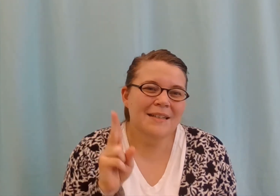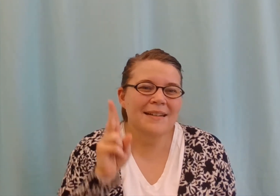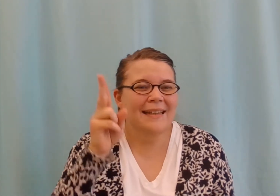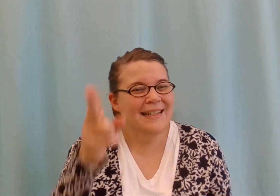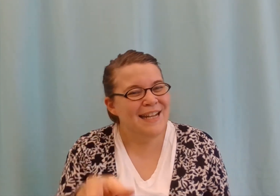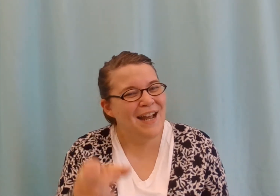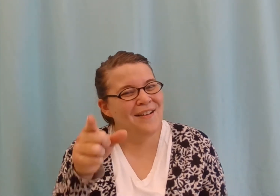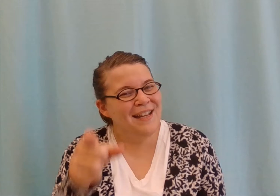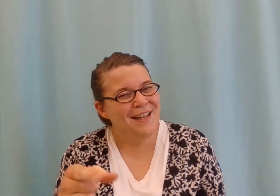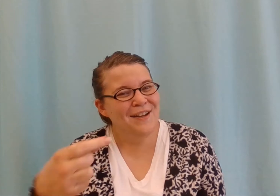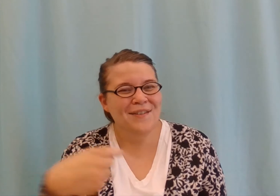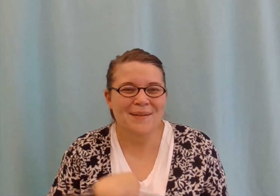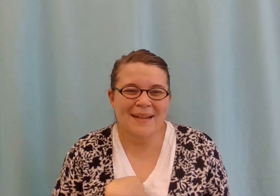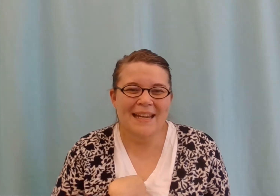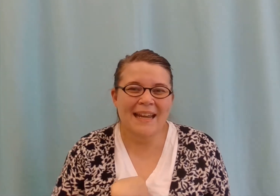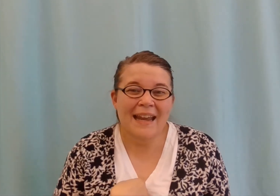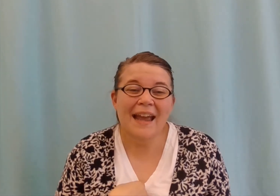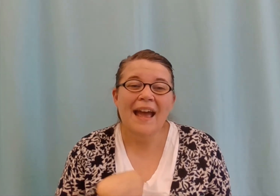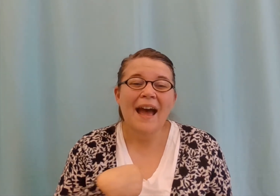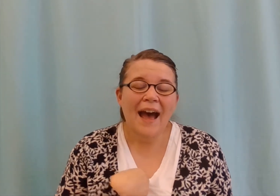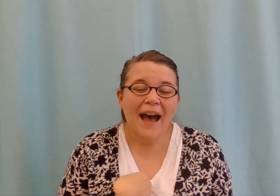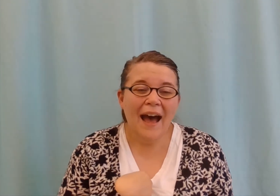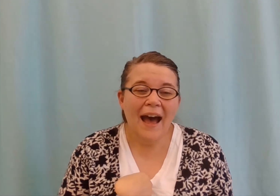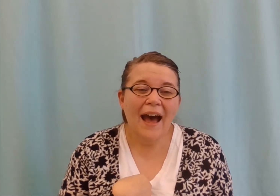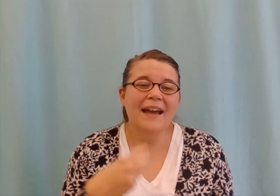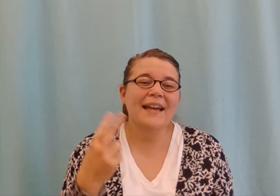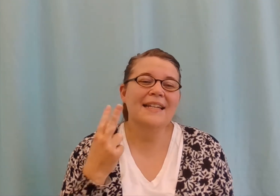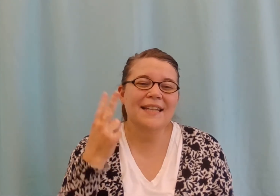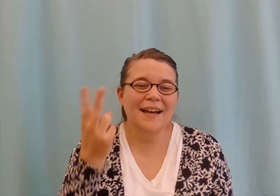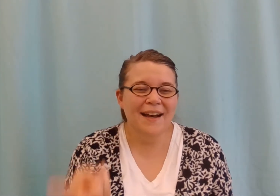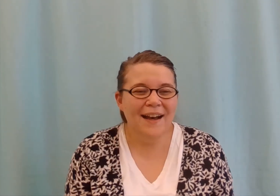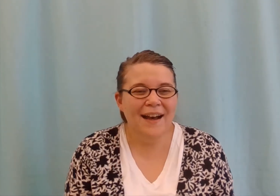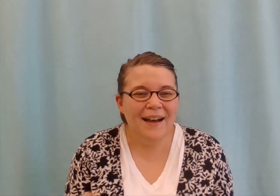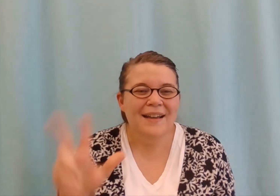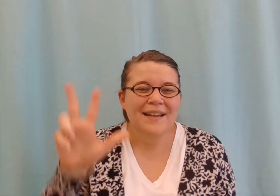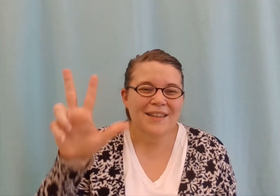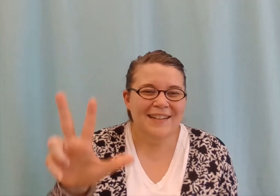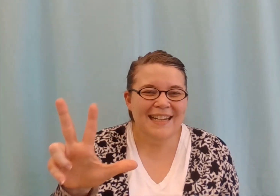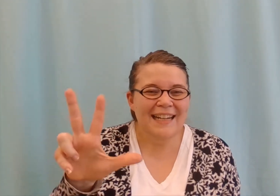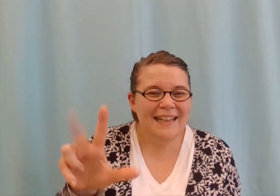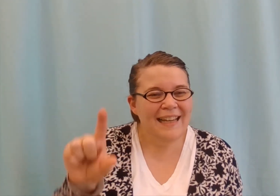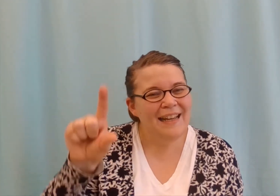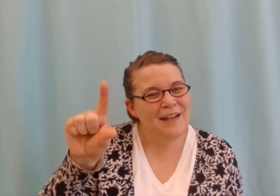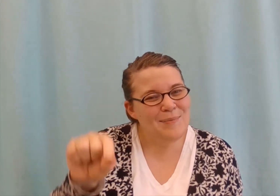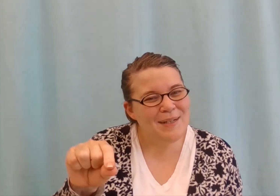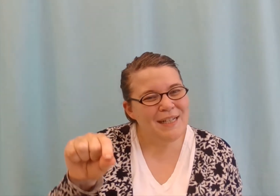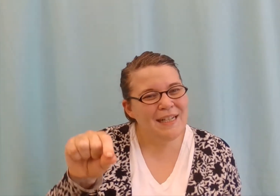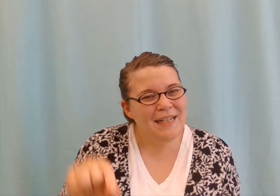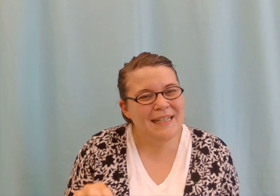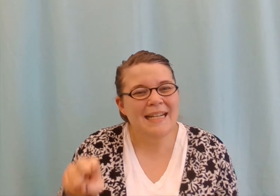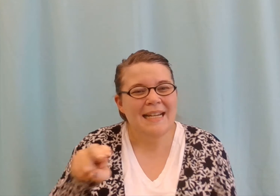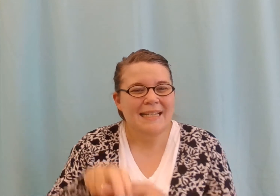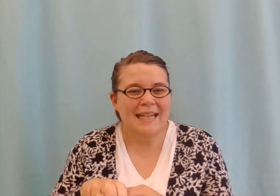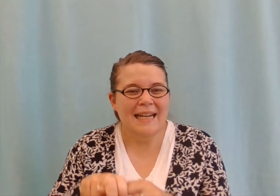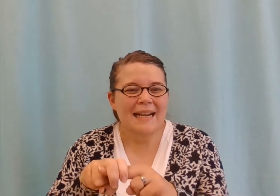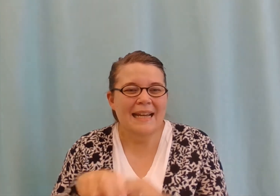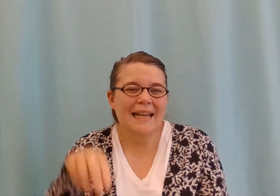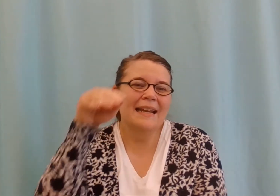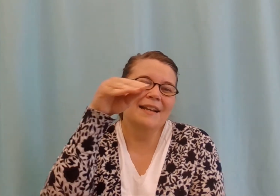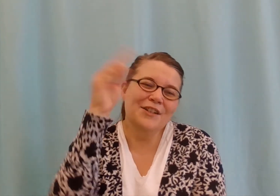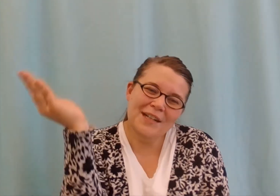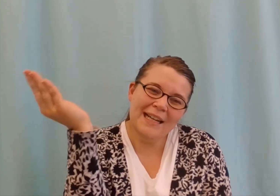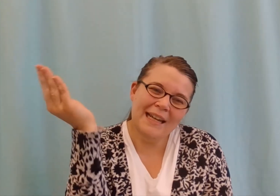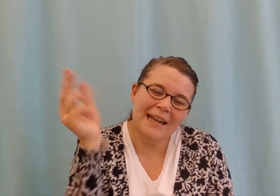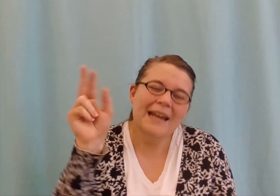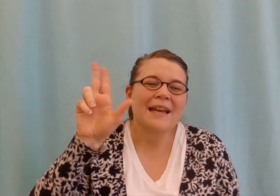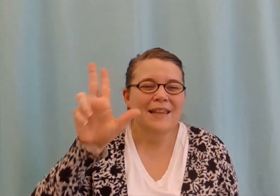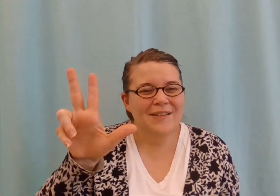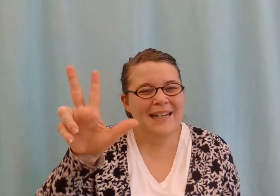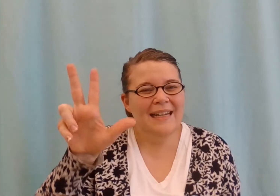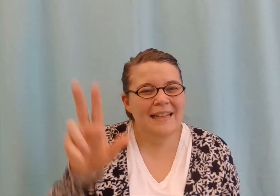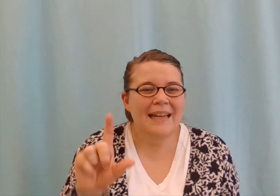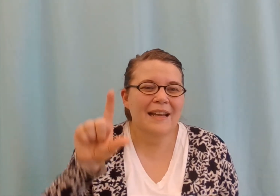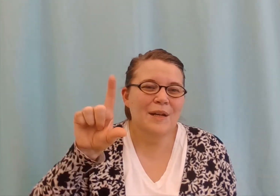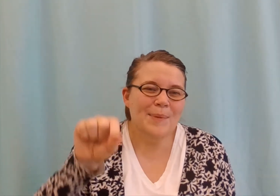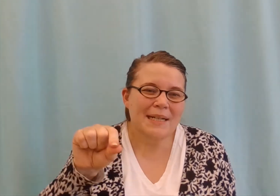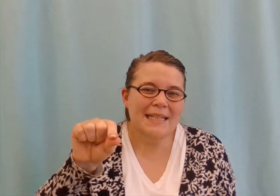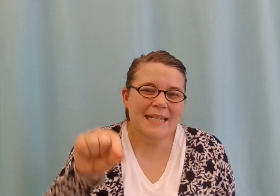looking down at you and me. I saw three little birds sitting in a tree. Three little birds, they